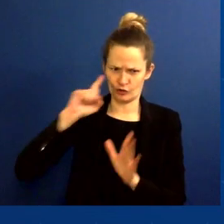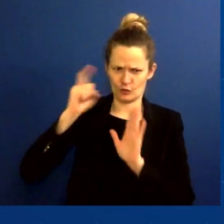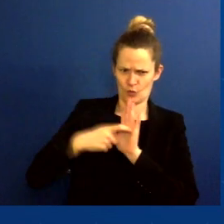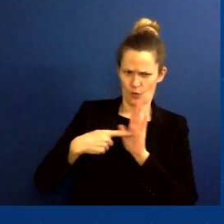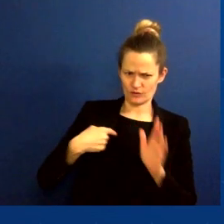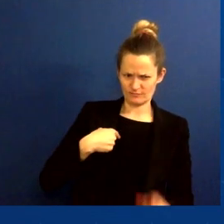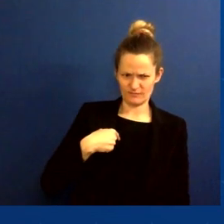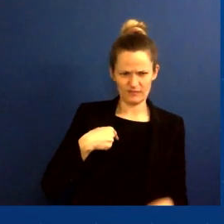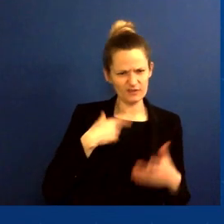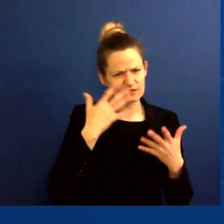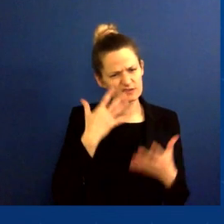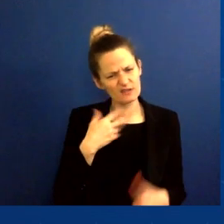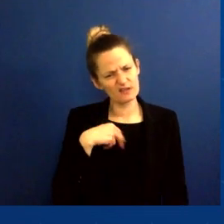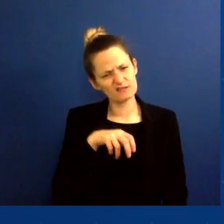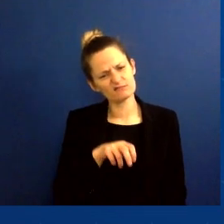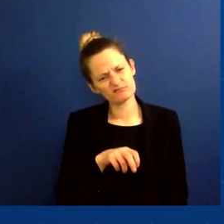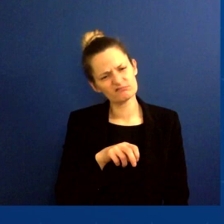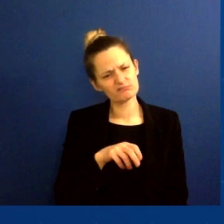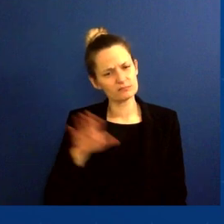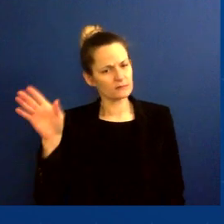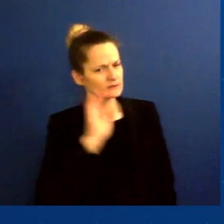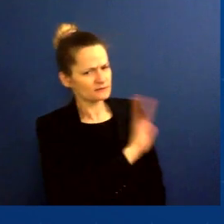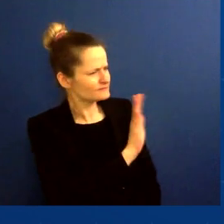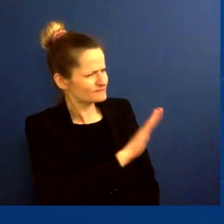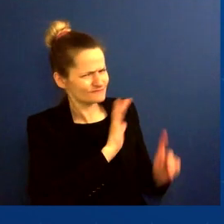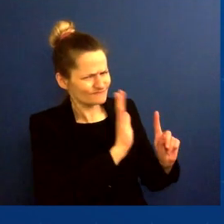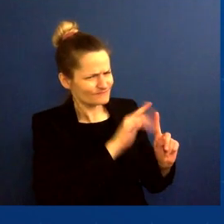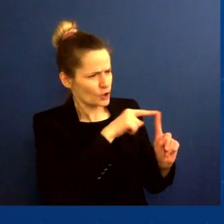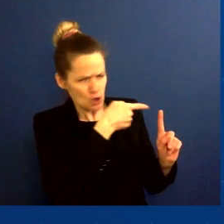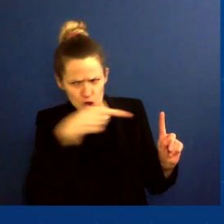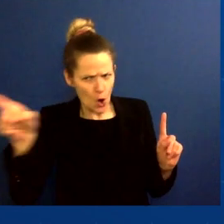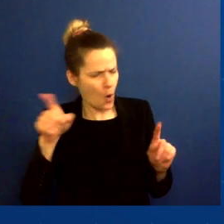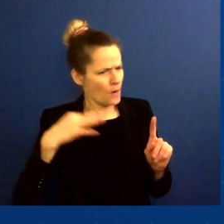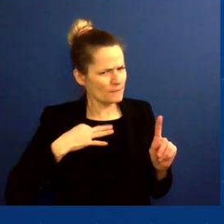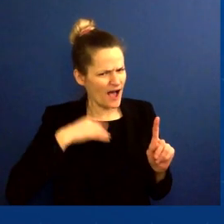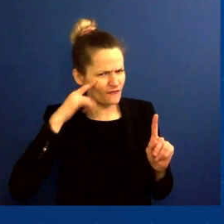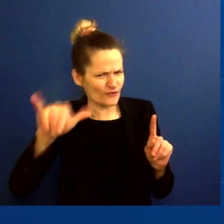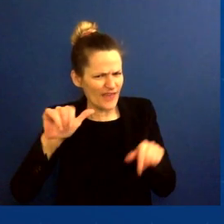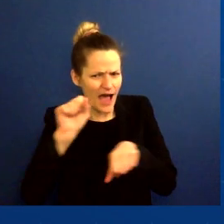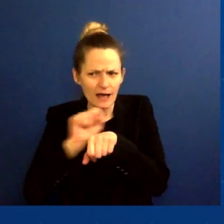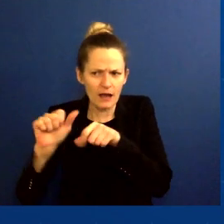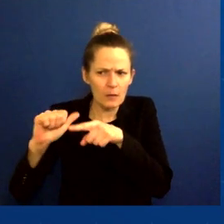I did, and before I knew it, I was at the National Workshop,